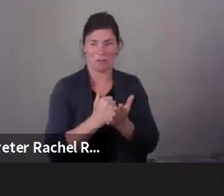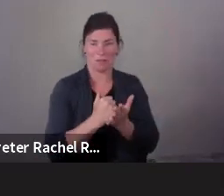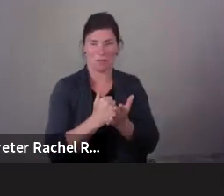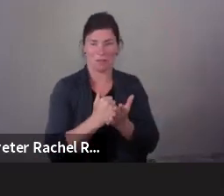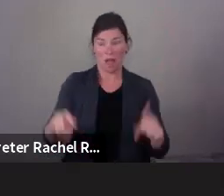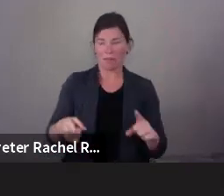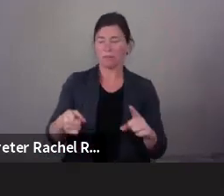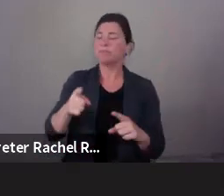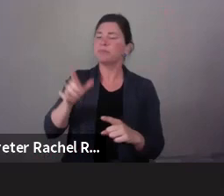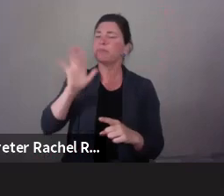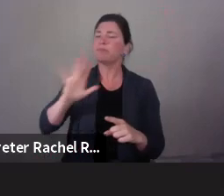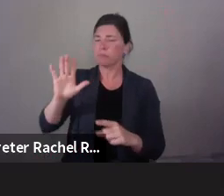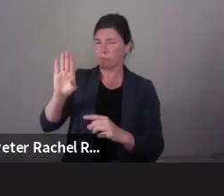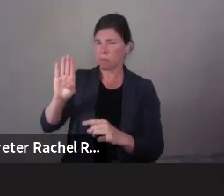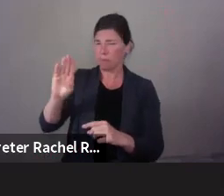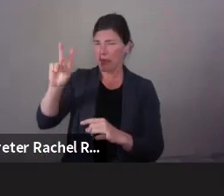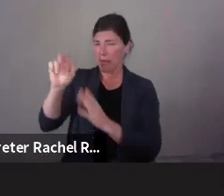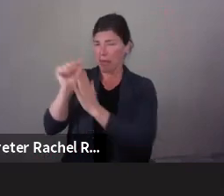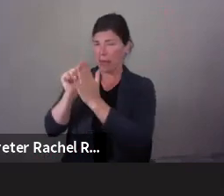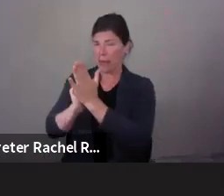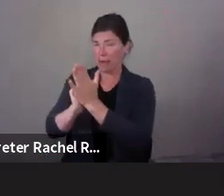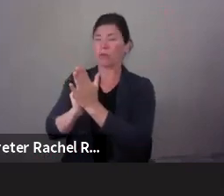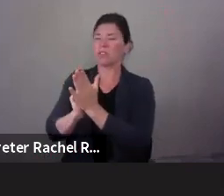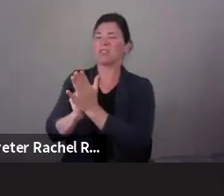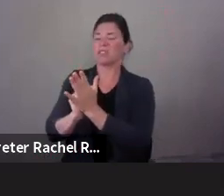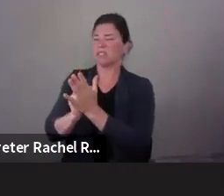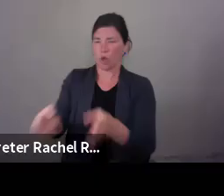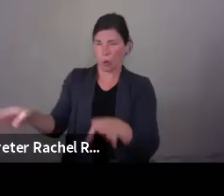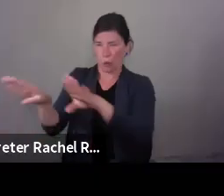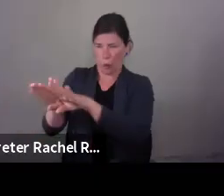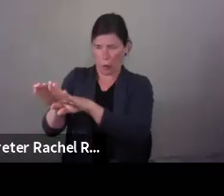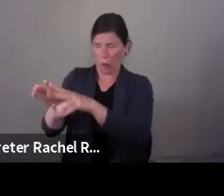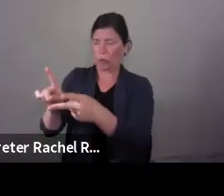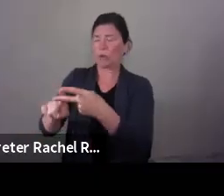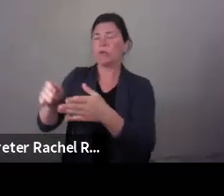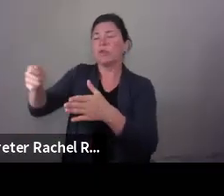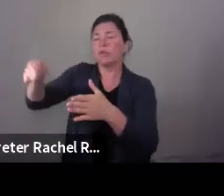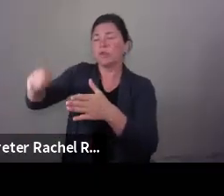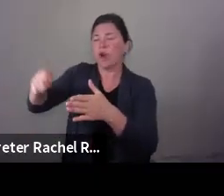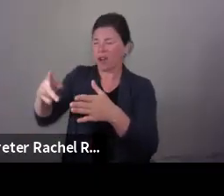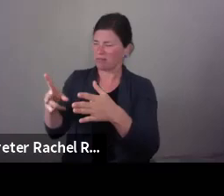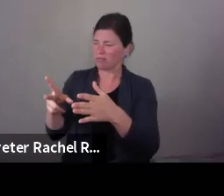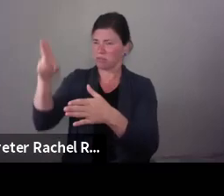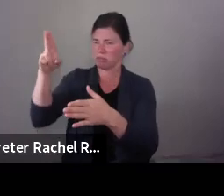Number two, I thought I was going to have to go through this alone, but my parents were there to help me. They